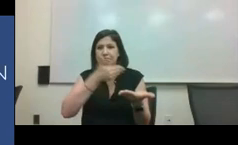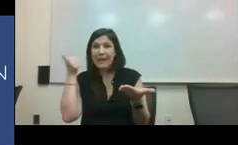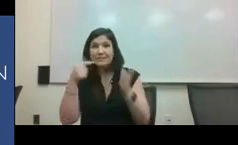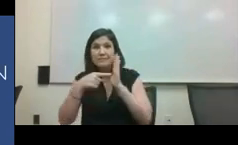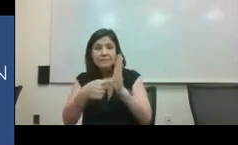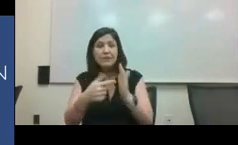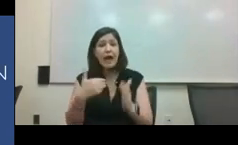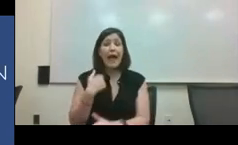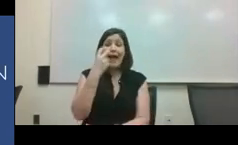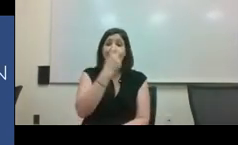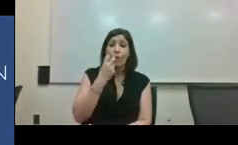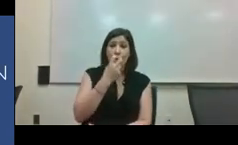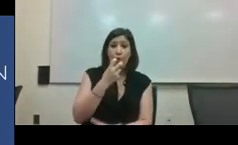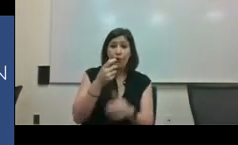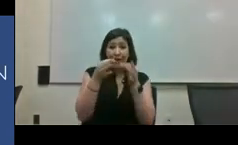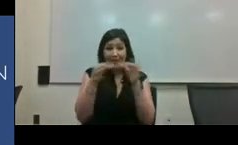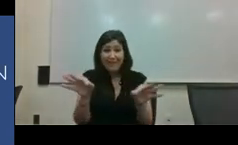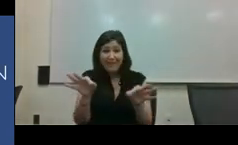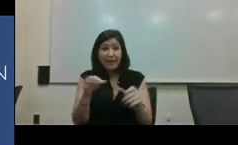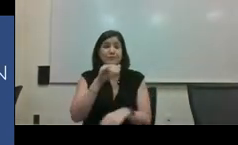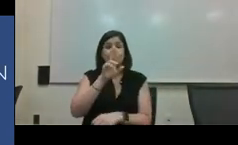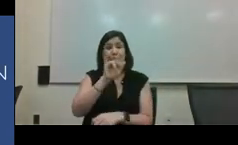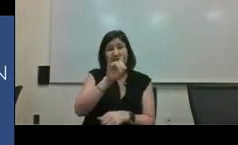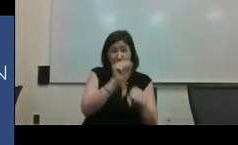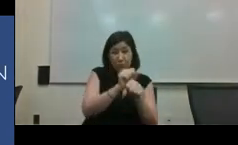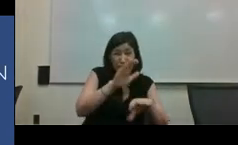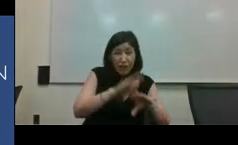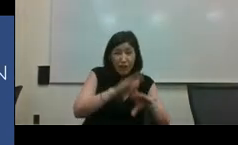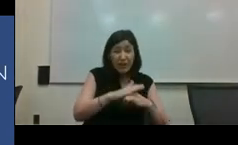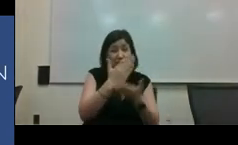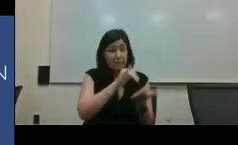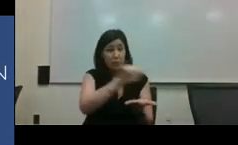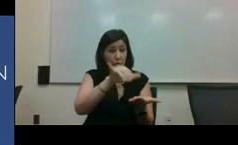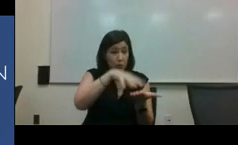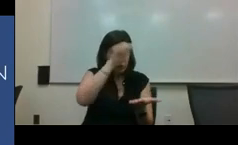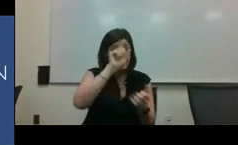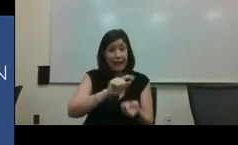I know there's an oral language module that you would say that's working on maybe some of those learnings can be adapted for sign language.